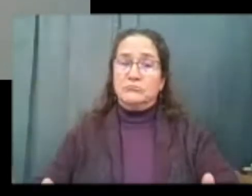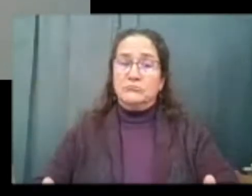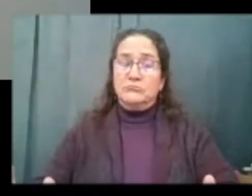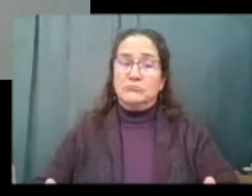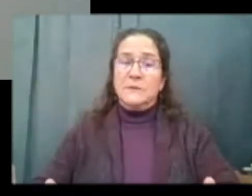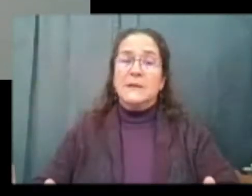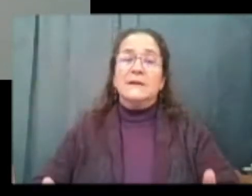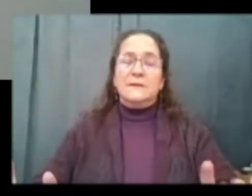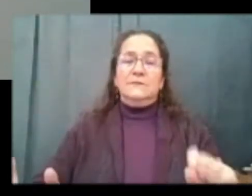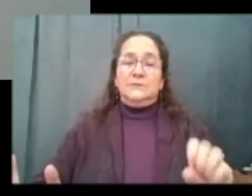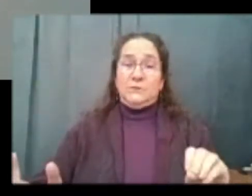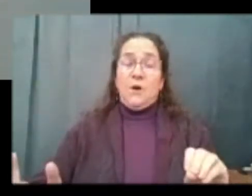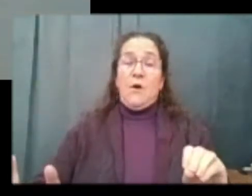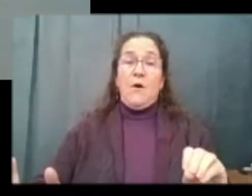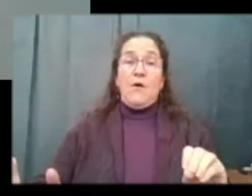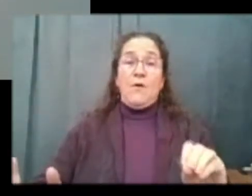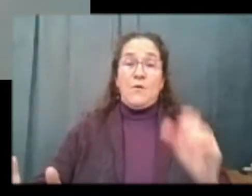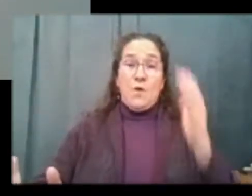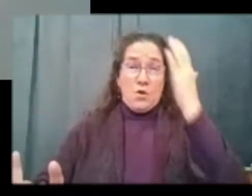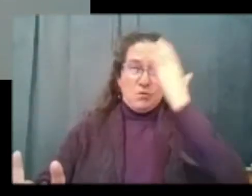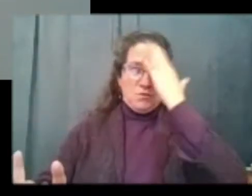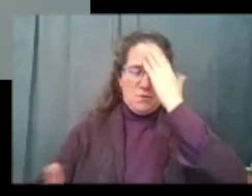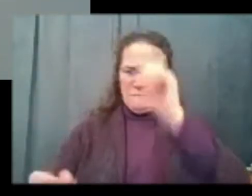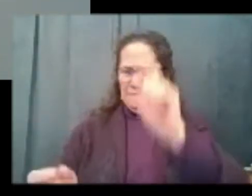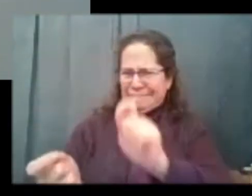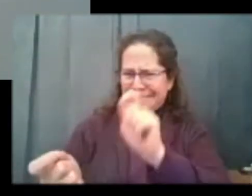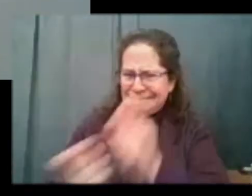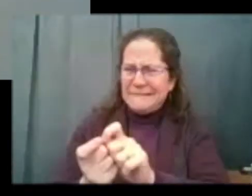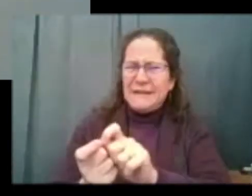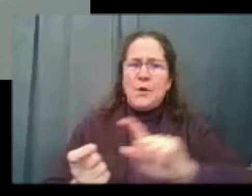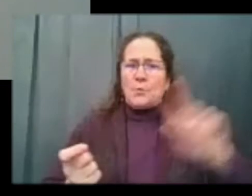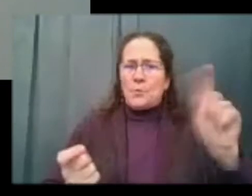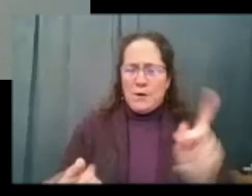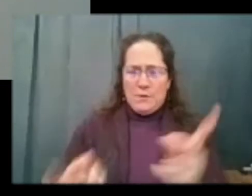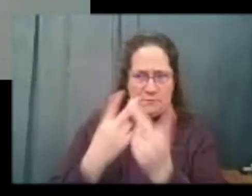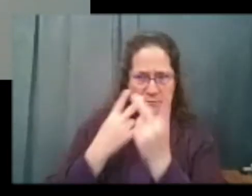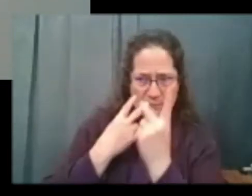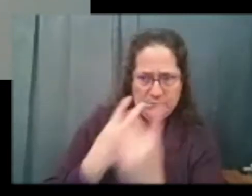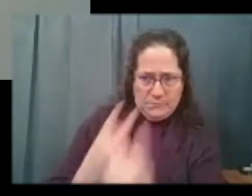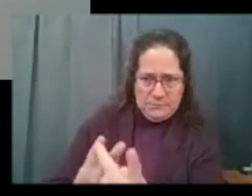that you have that optimal view and the student doesn't have